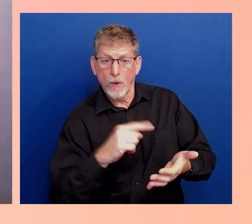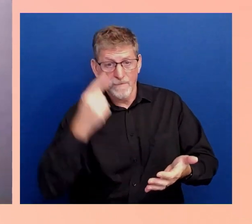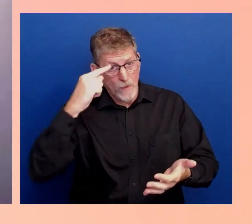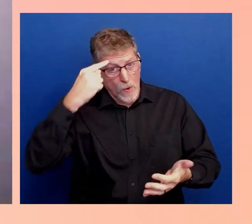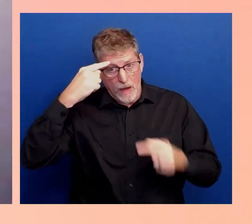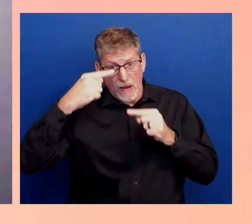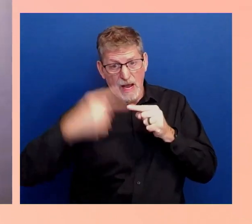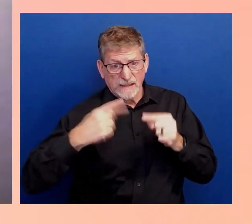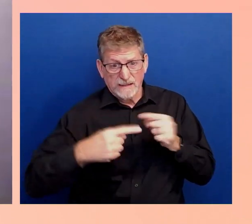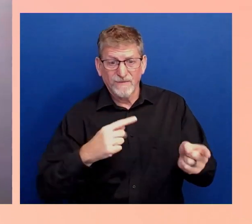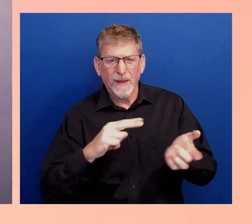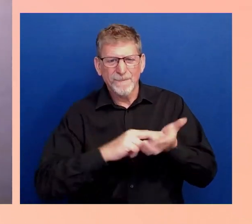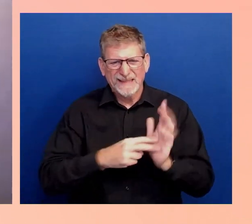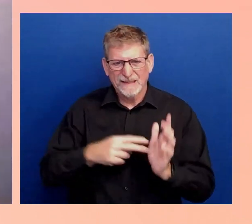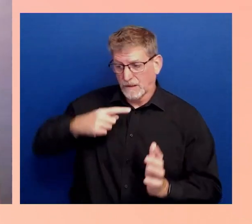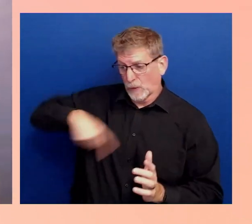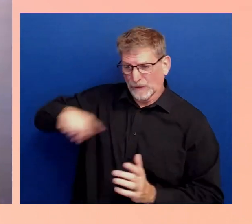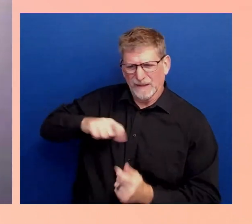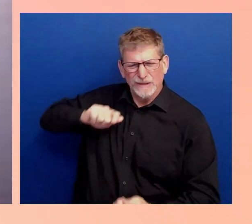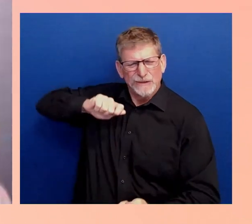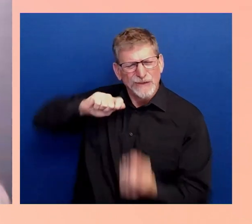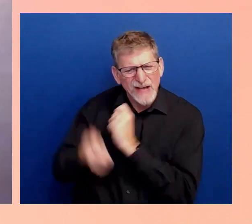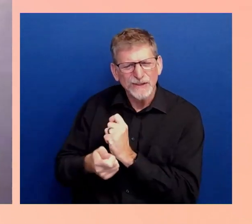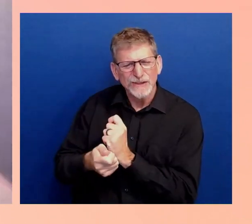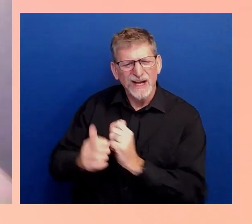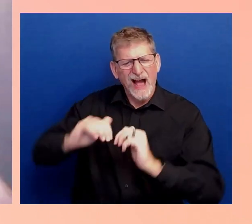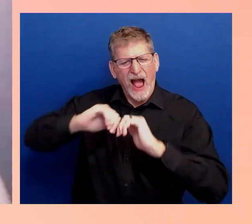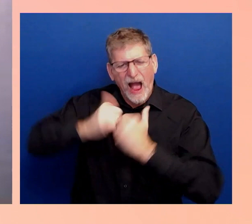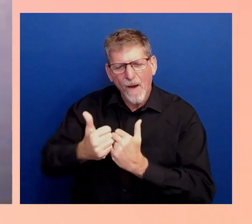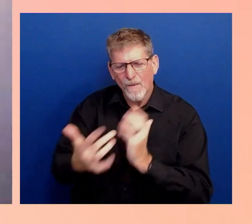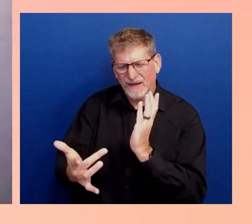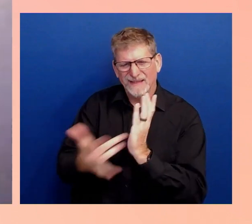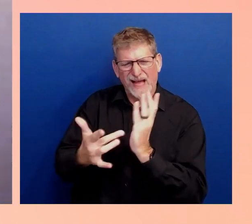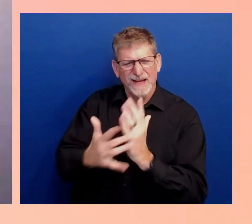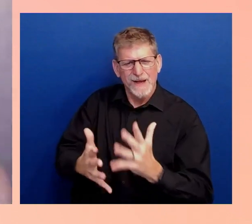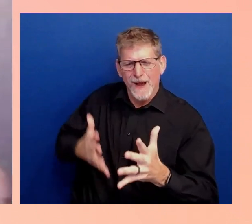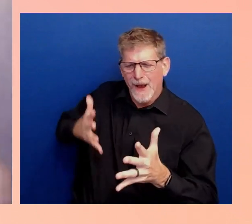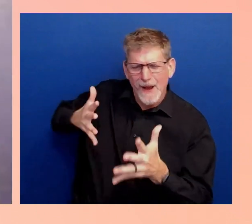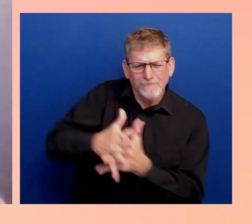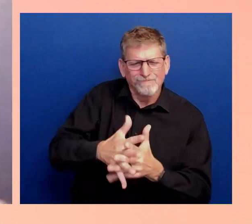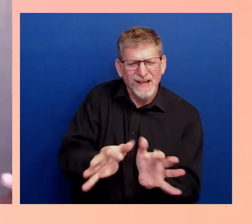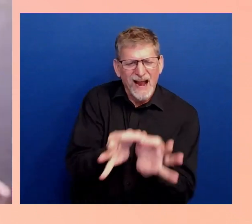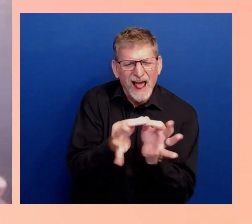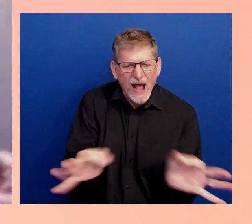a language that disabled folks had been speaking for quite some time.